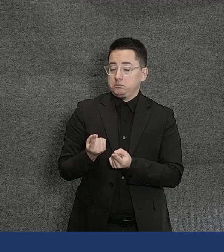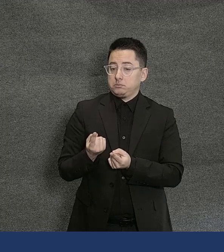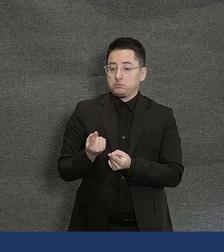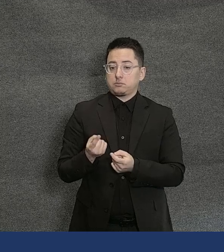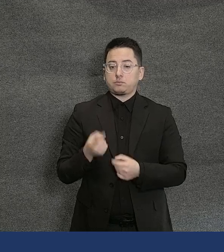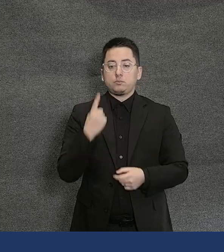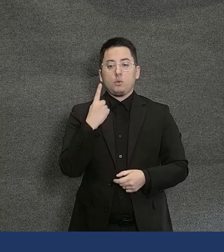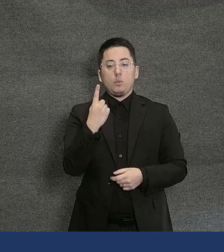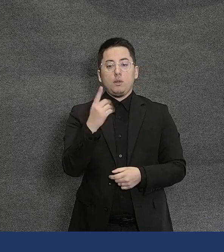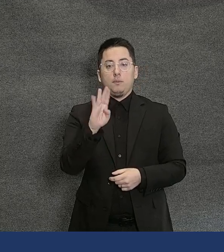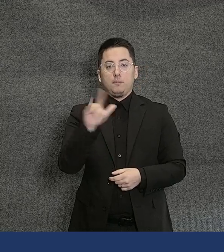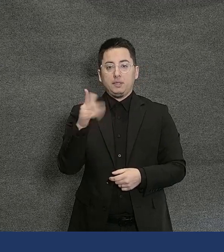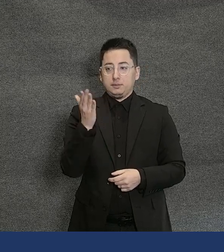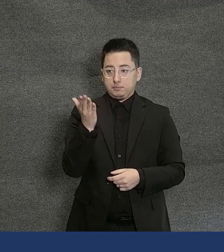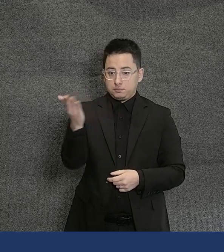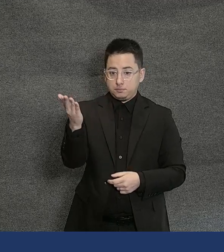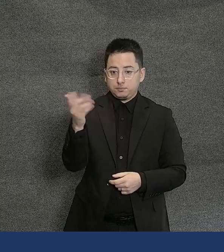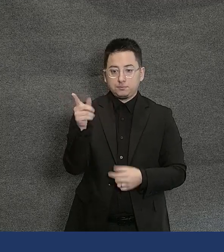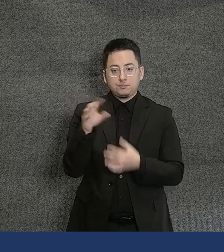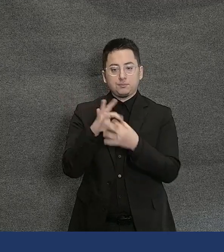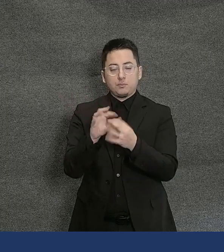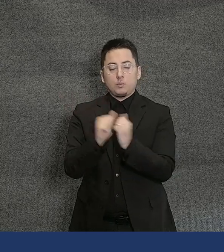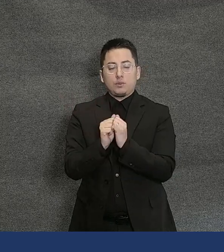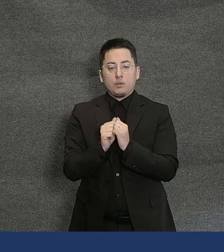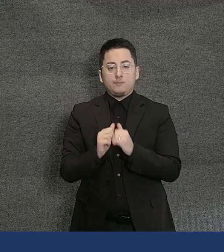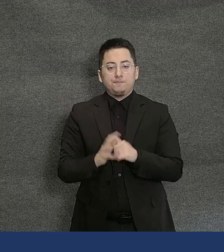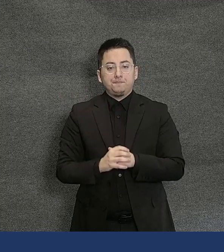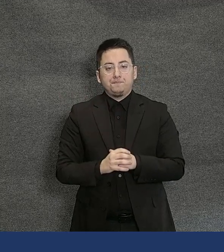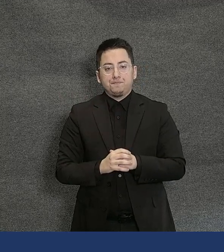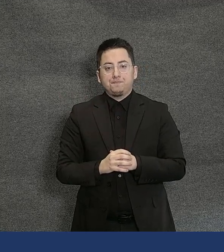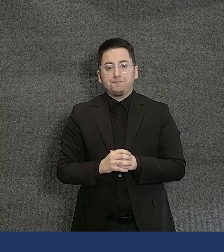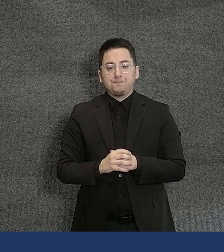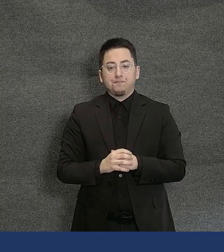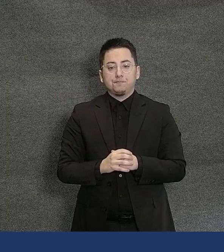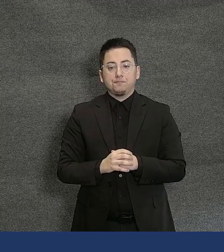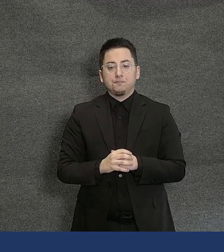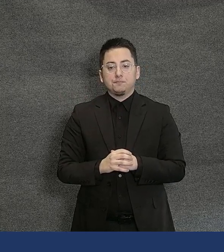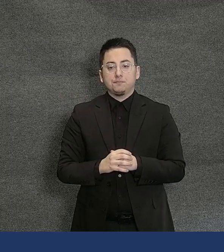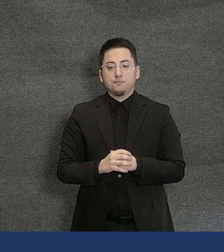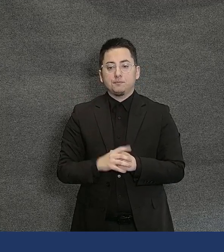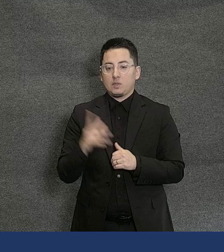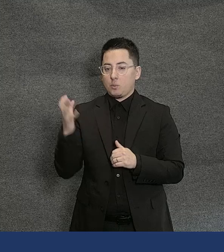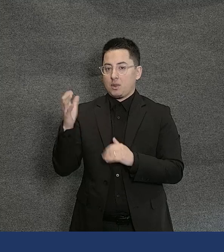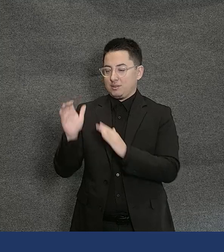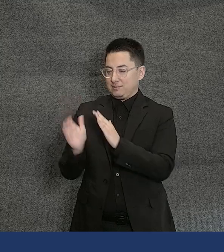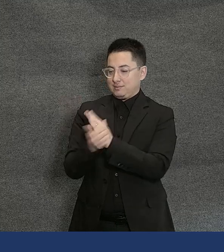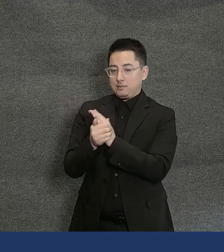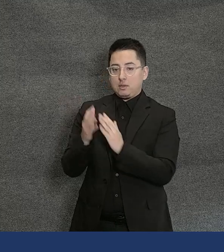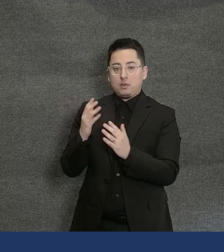would assess a surcharge on shared mobility rides in order